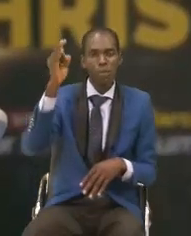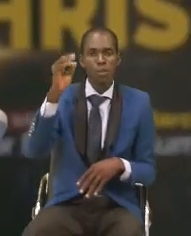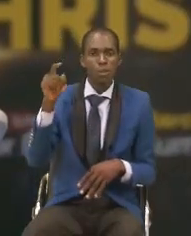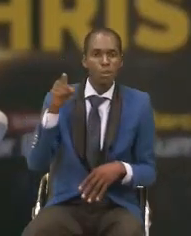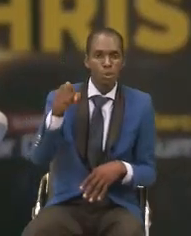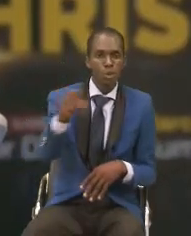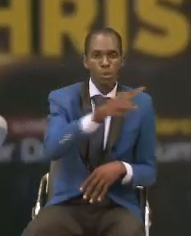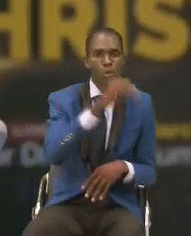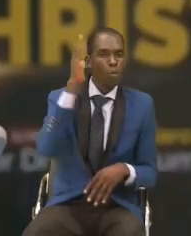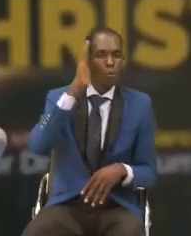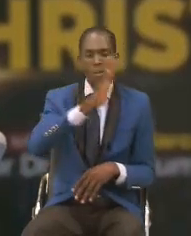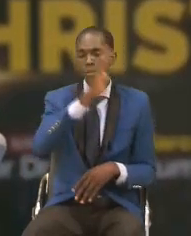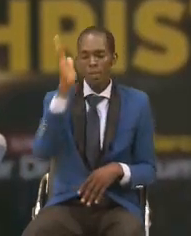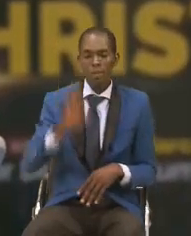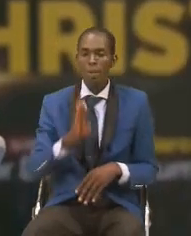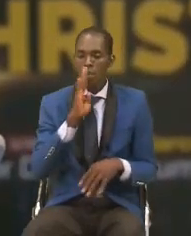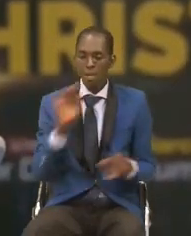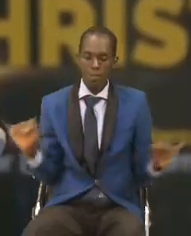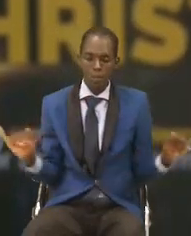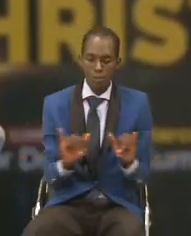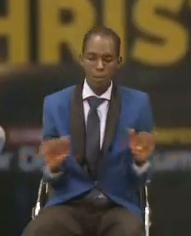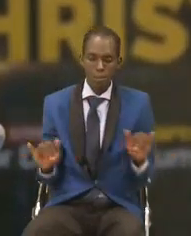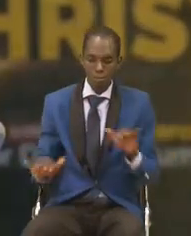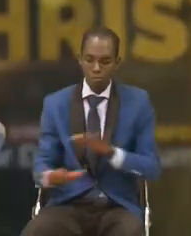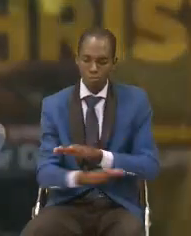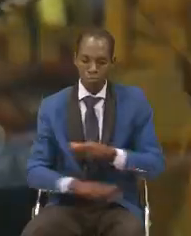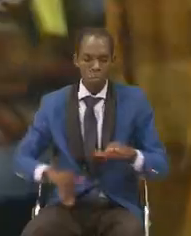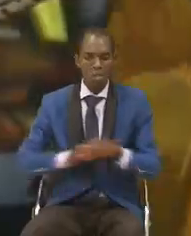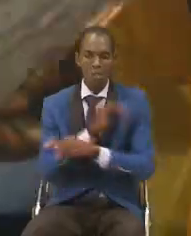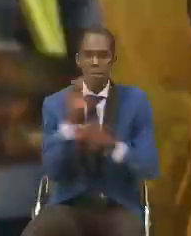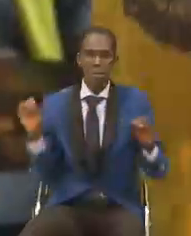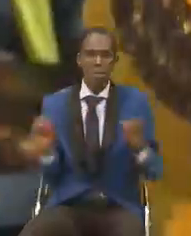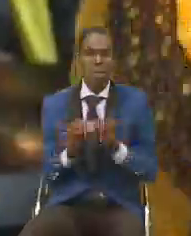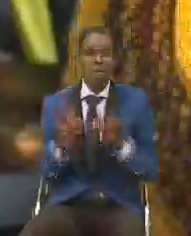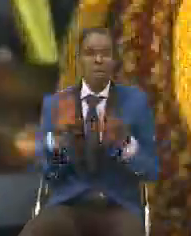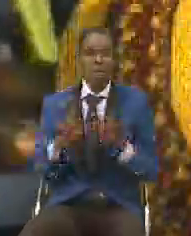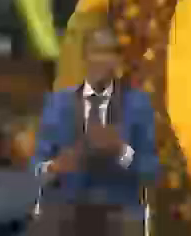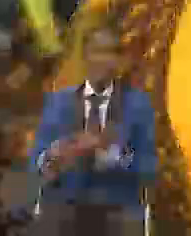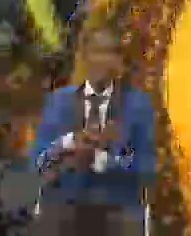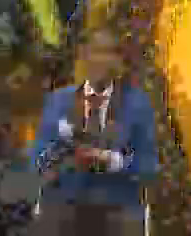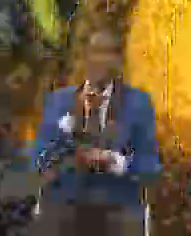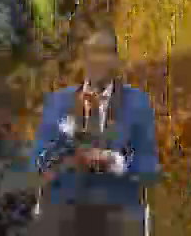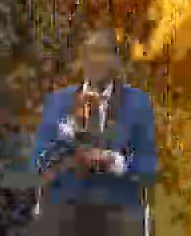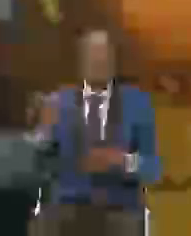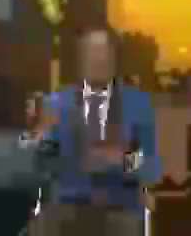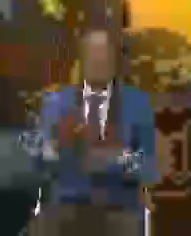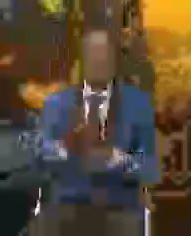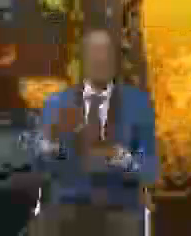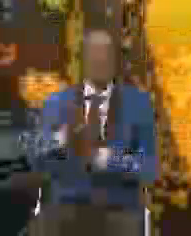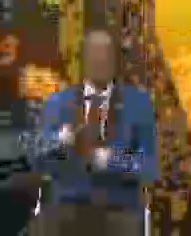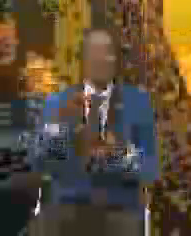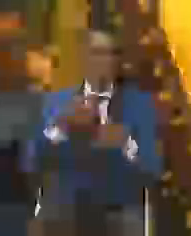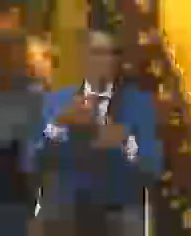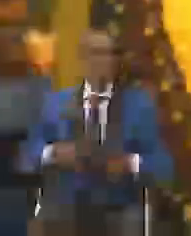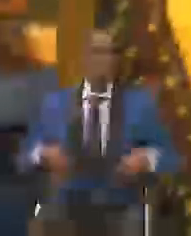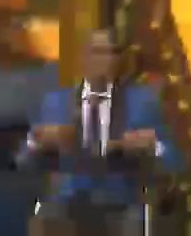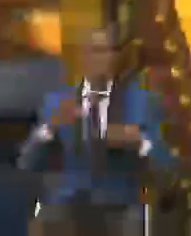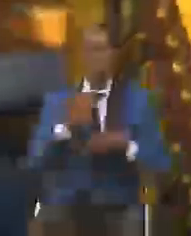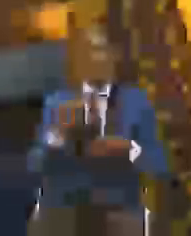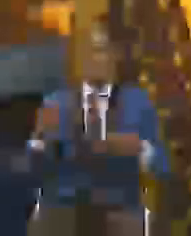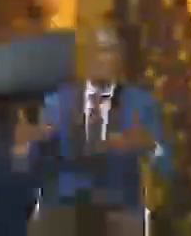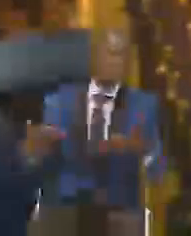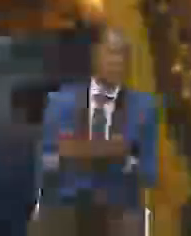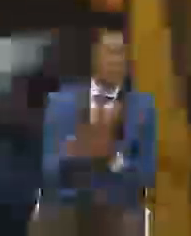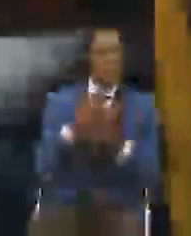open on your future you will never never remain the same again today is a new day in your life